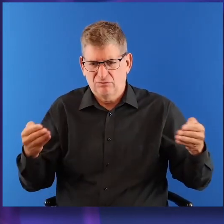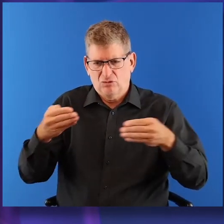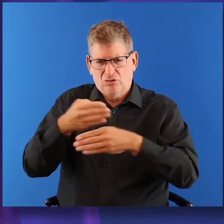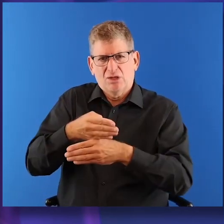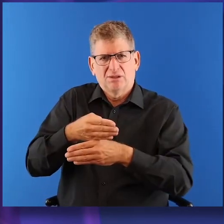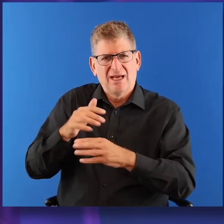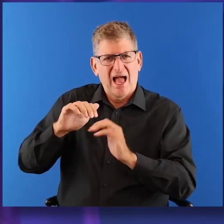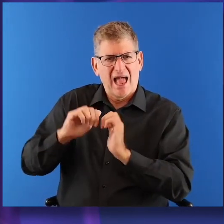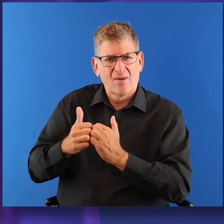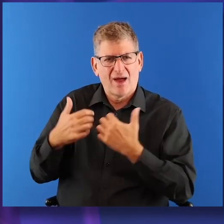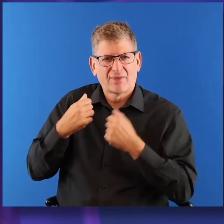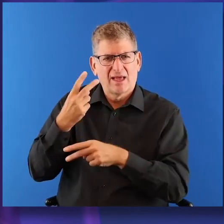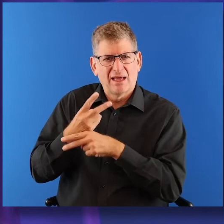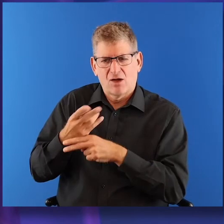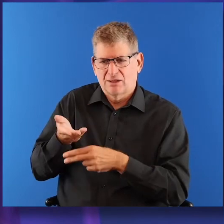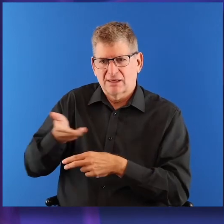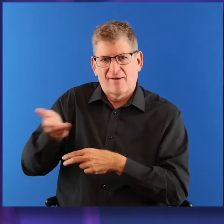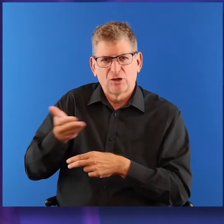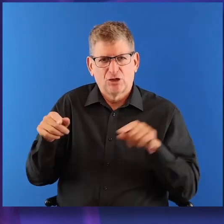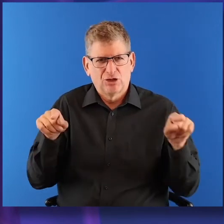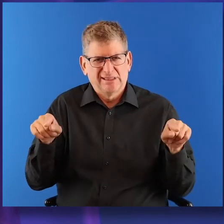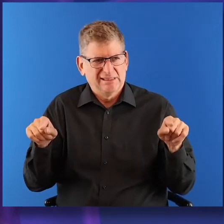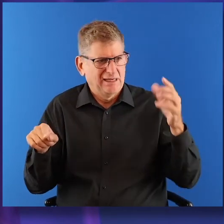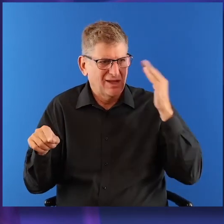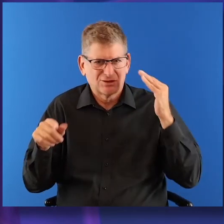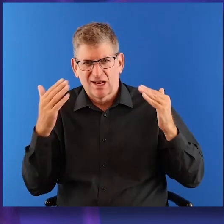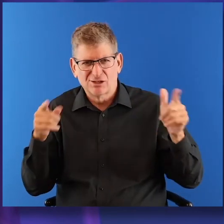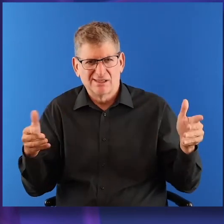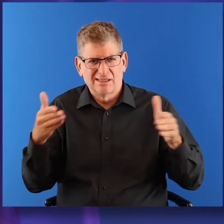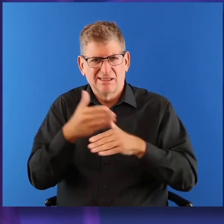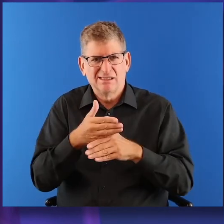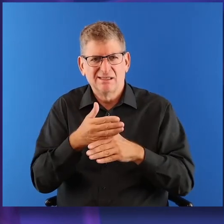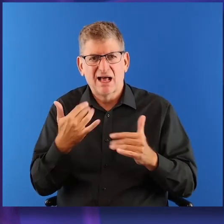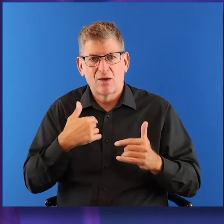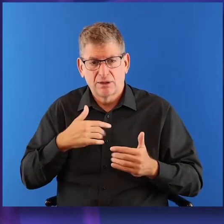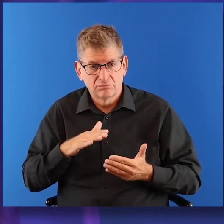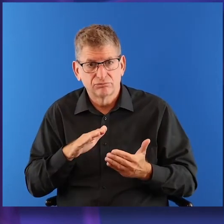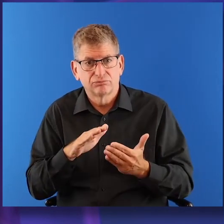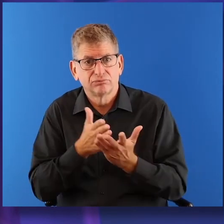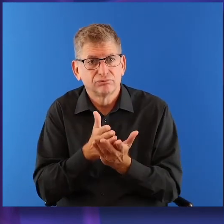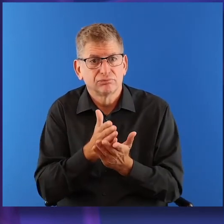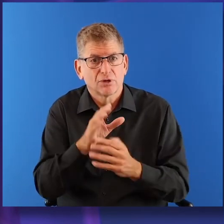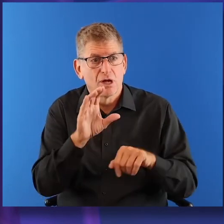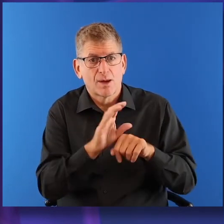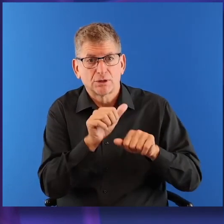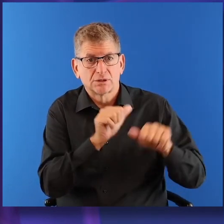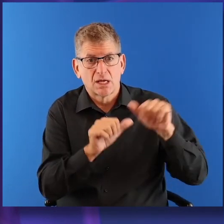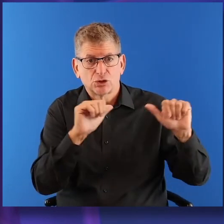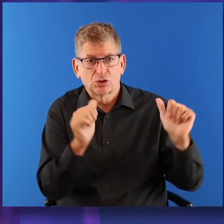across how healthcare is delivered. Because as we approach the computer science challenges,